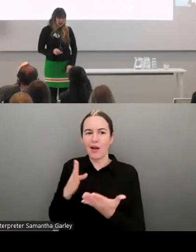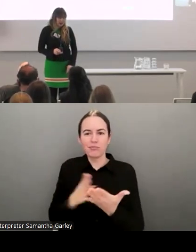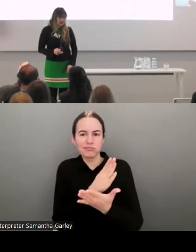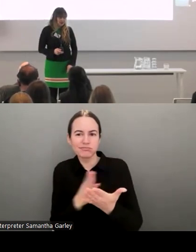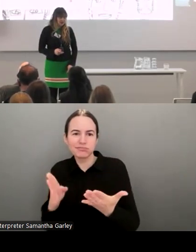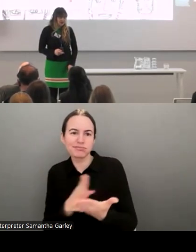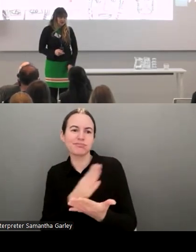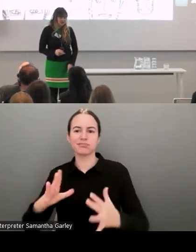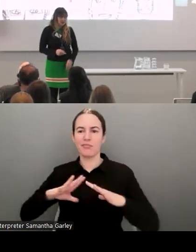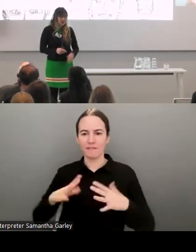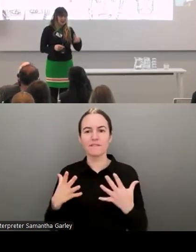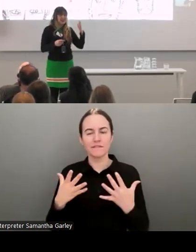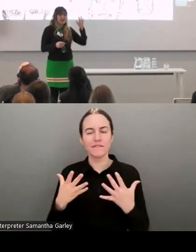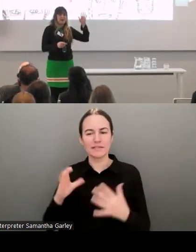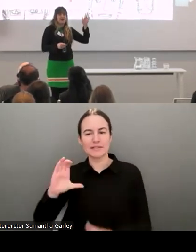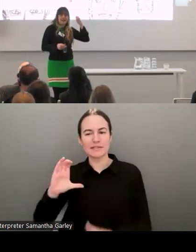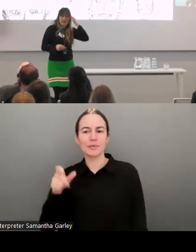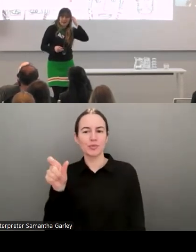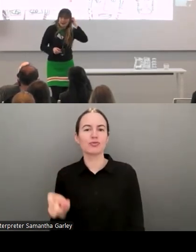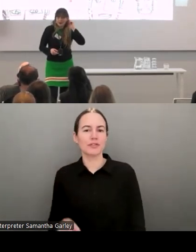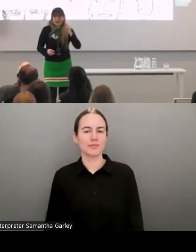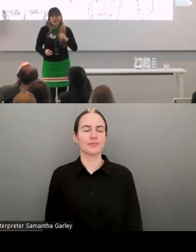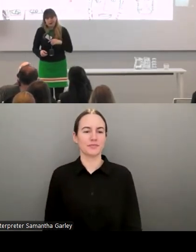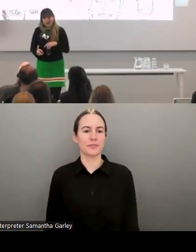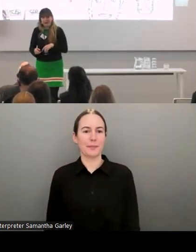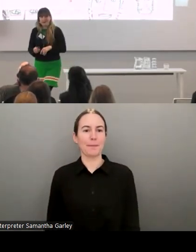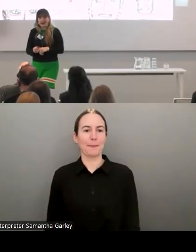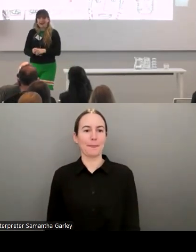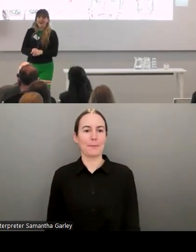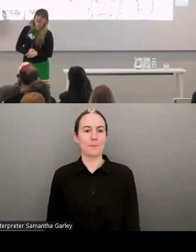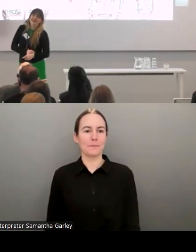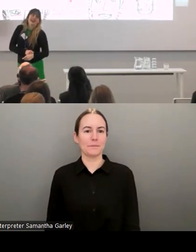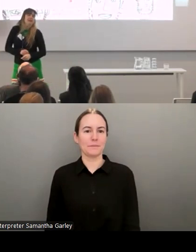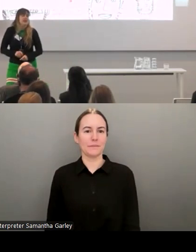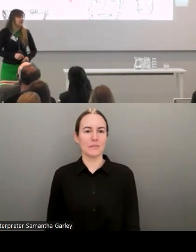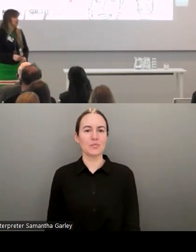And, these are some of the people I also included in my thesis